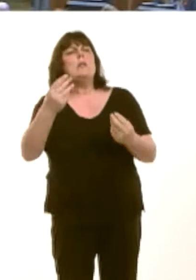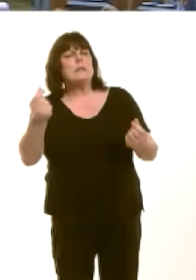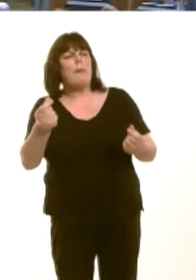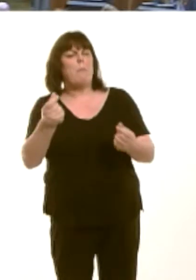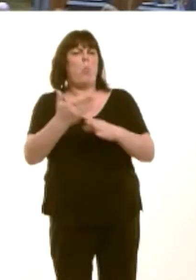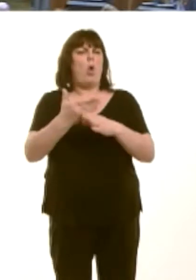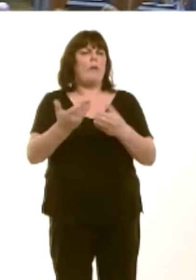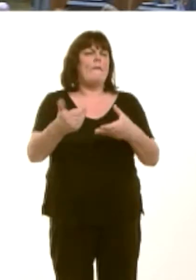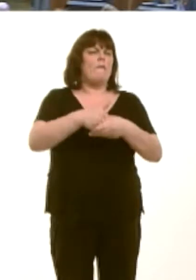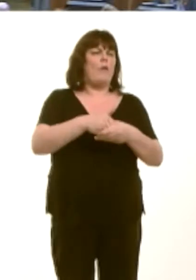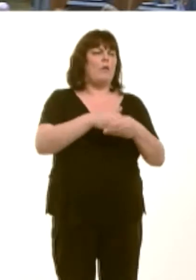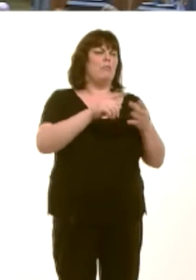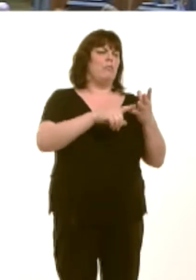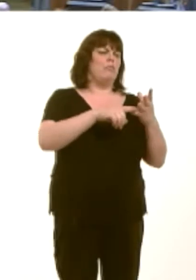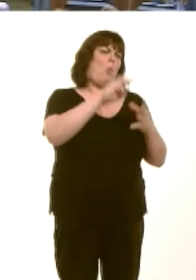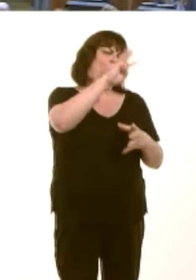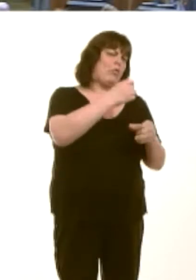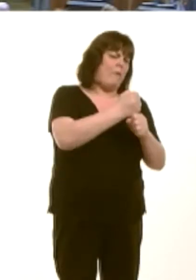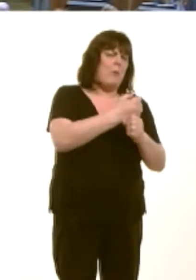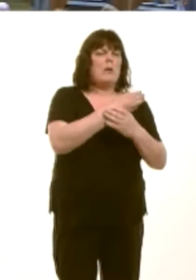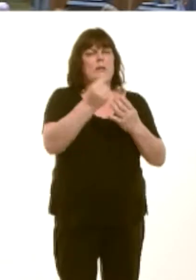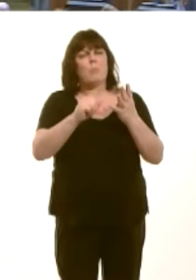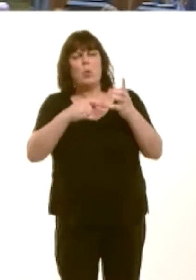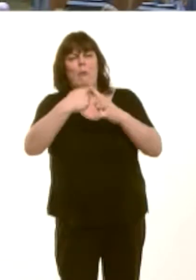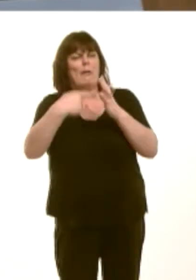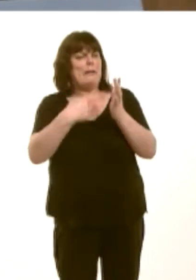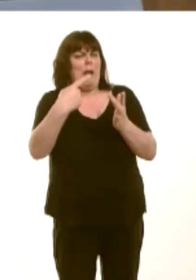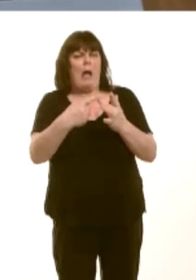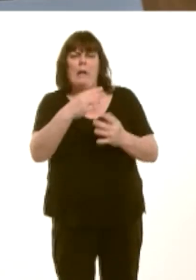are leads that are generated as a result of trade missions or ministerial visits. Thereís a mixture.